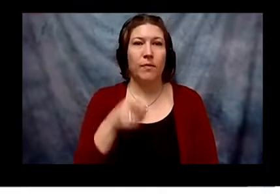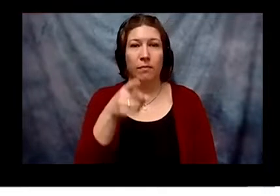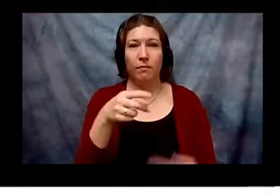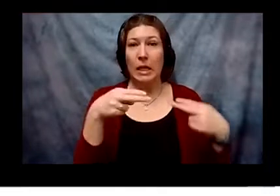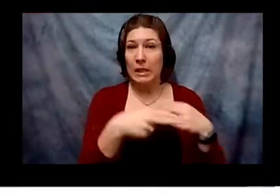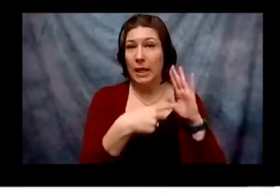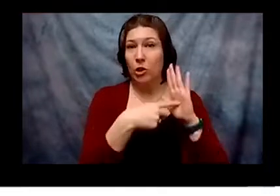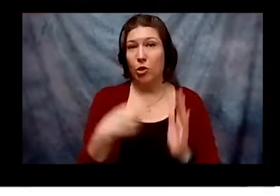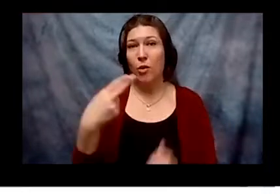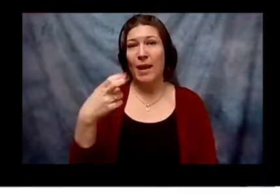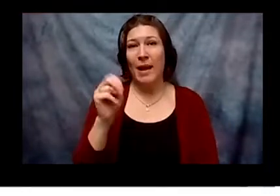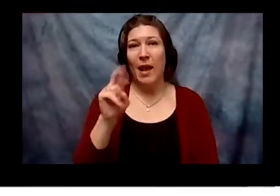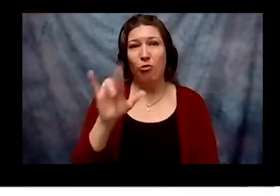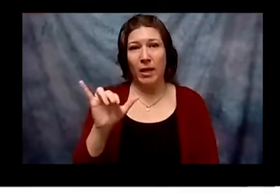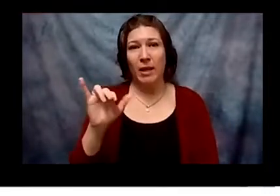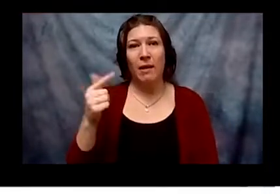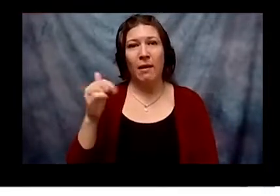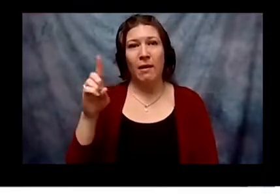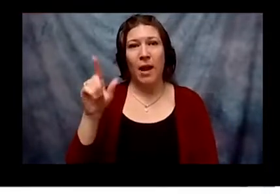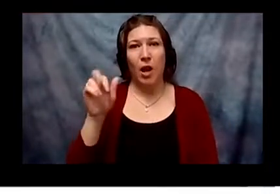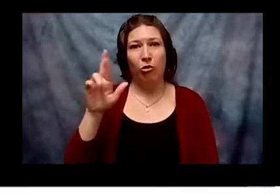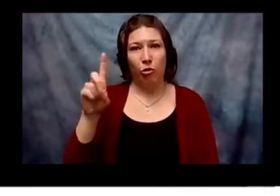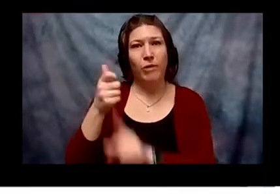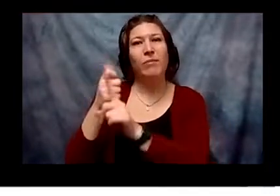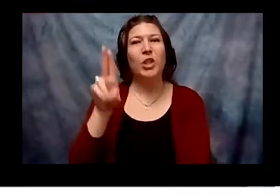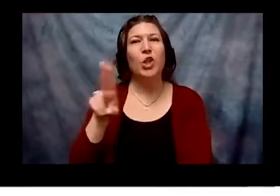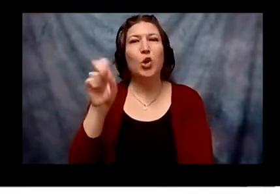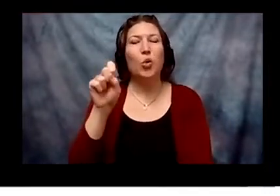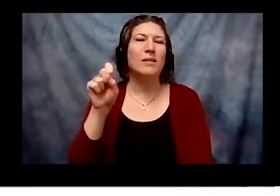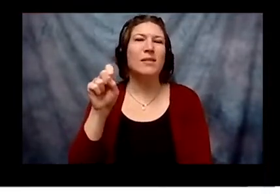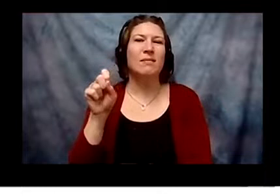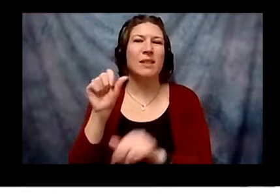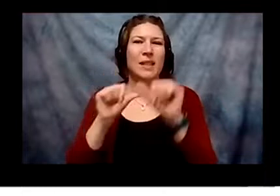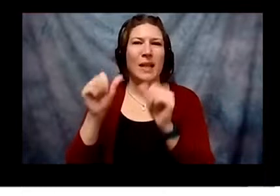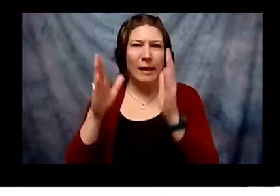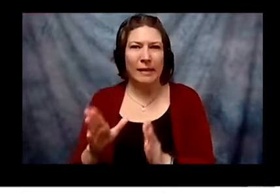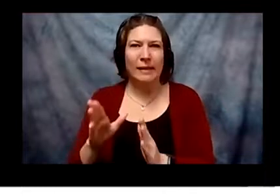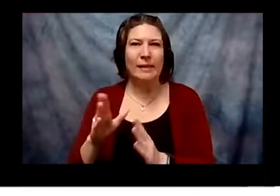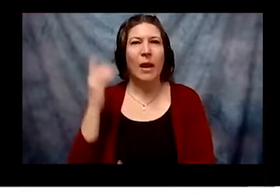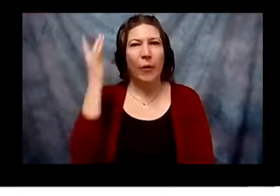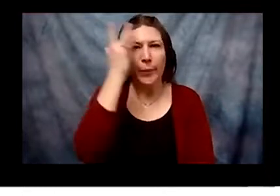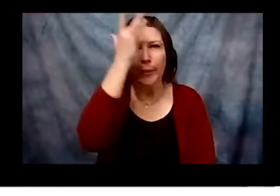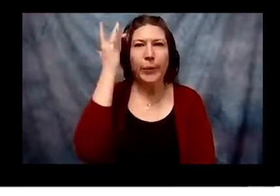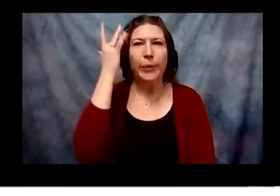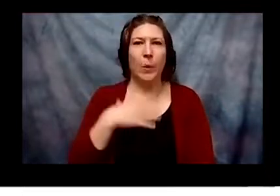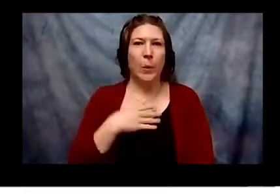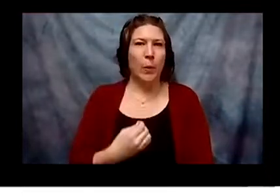shows Henry Goddard, a US scientist. He is a balding white man with a thick moustache and wire rimmed glasses.